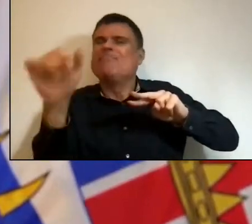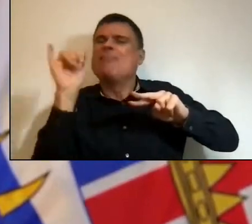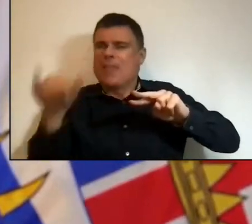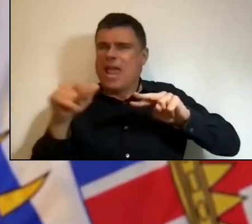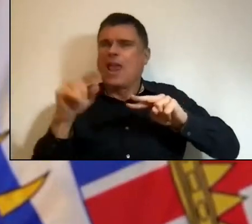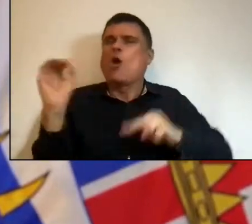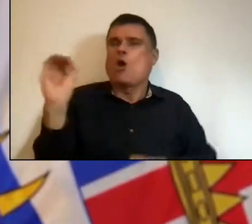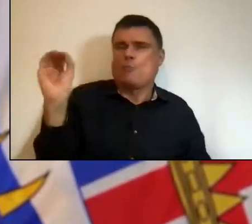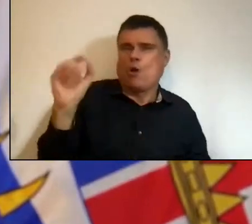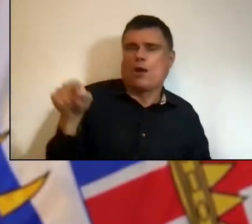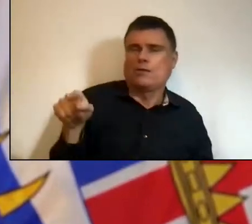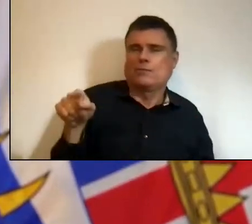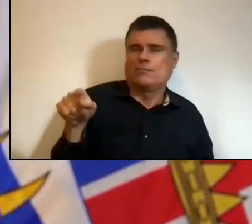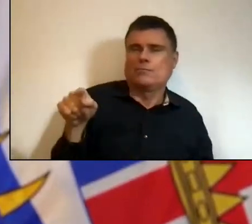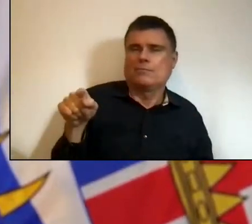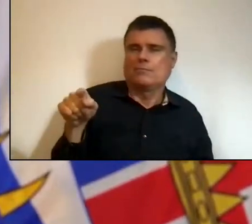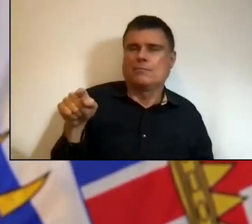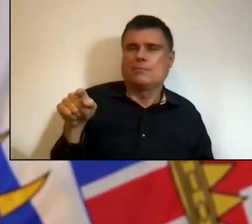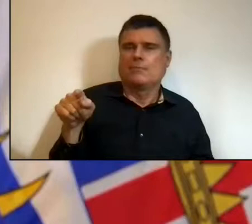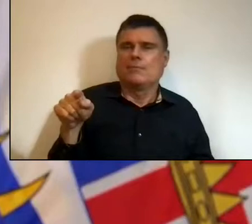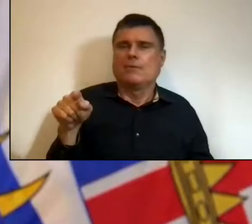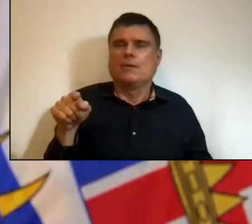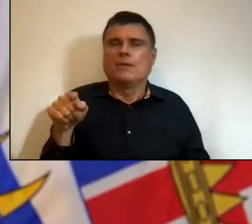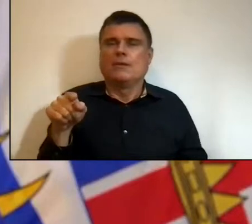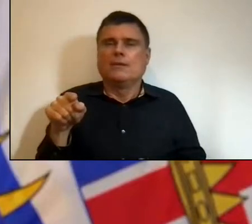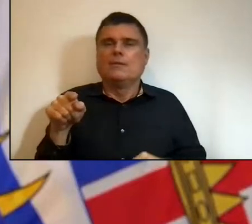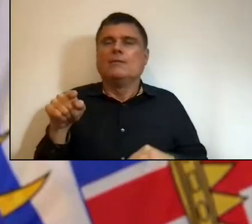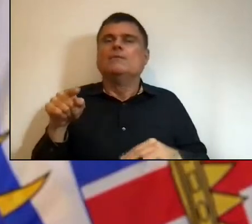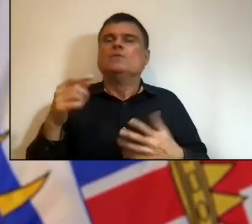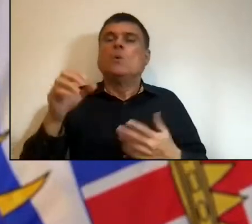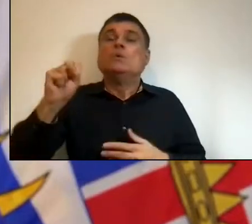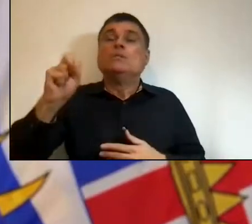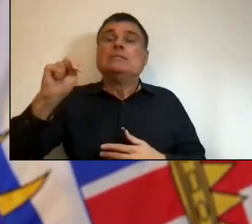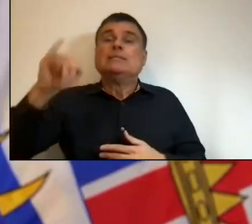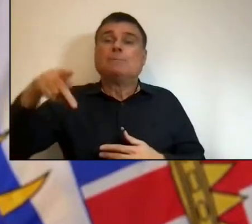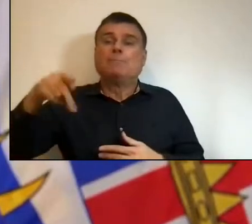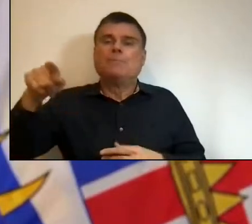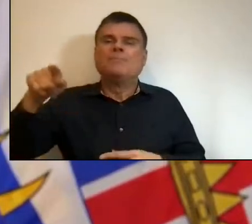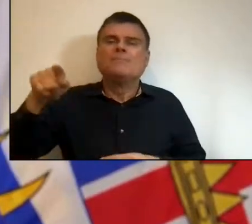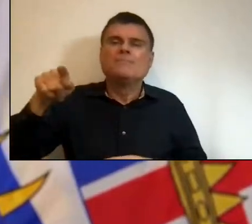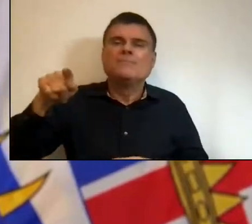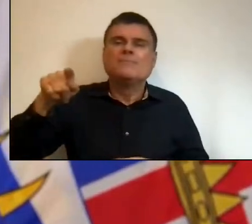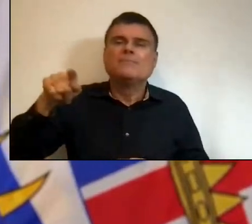And then those go through a confirmatory testing.